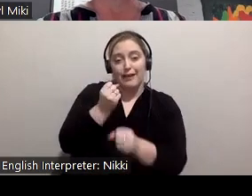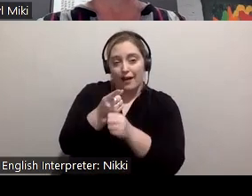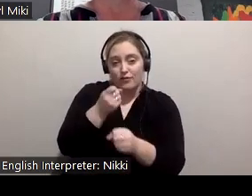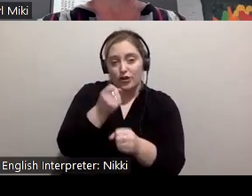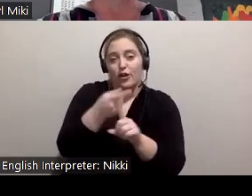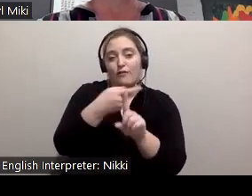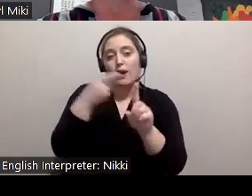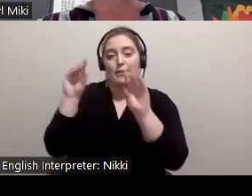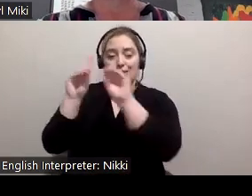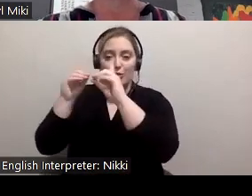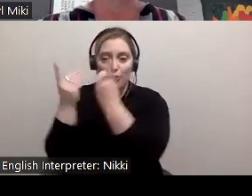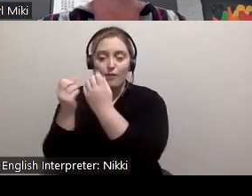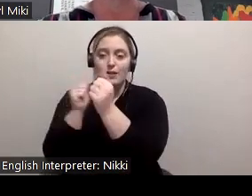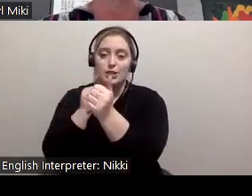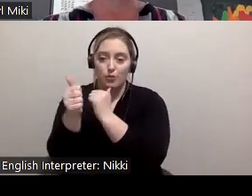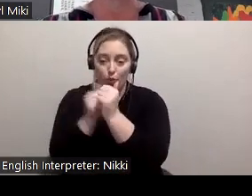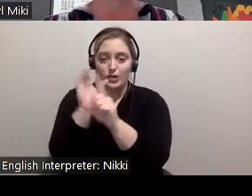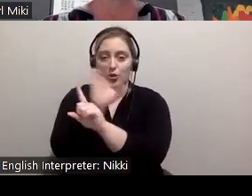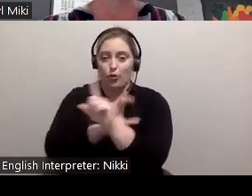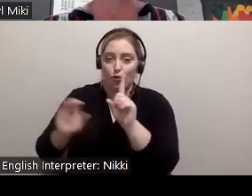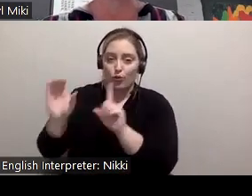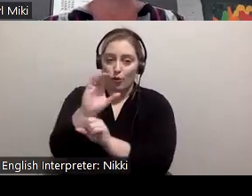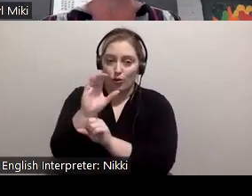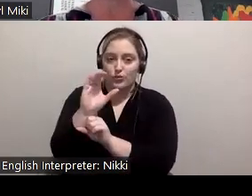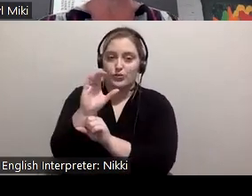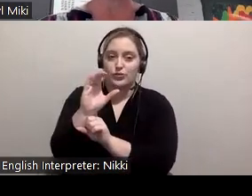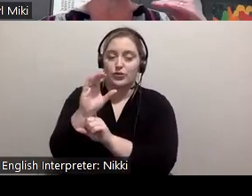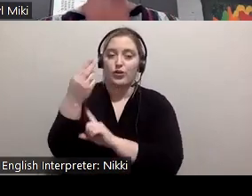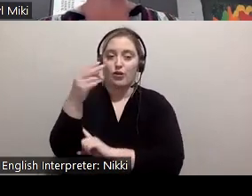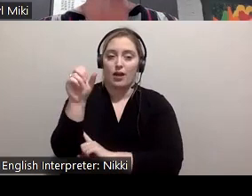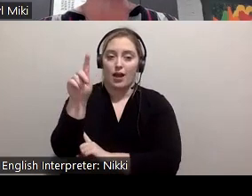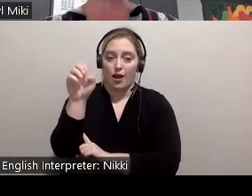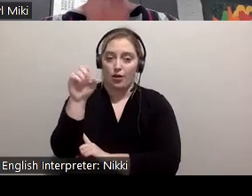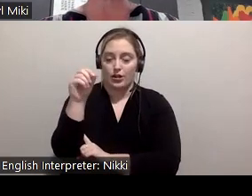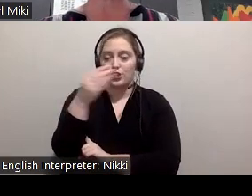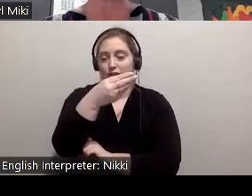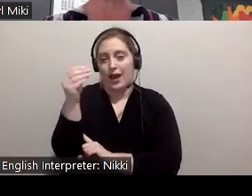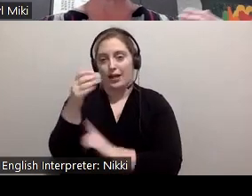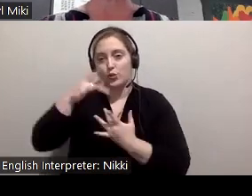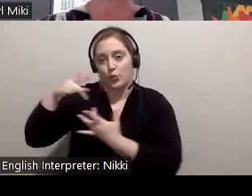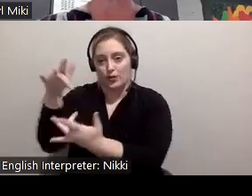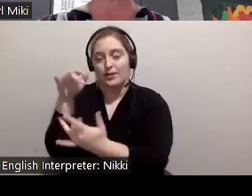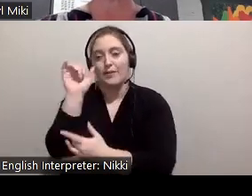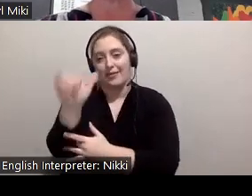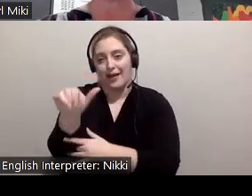get a lot of questions about this in particular. Um and so because we know that the Department of Support Culture